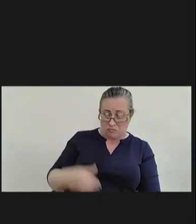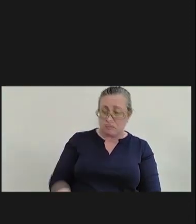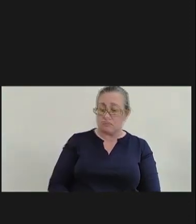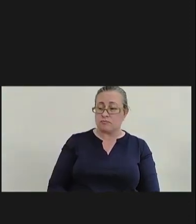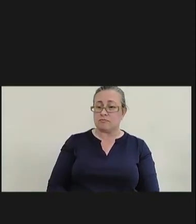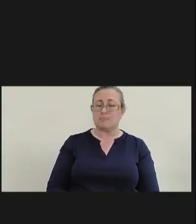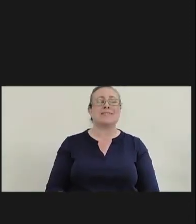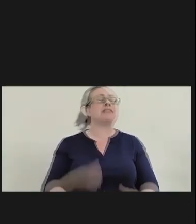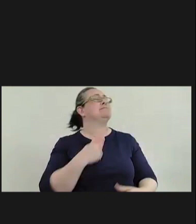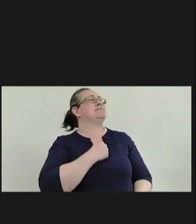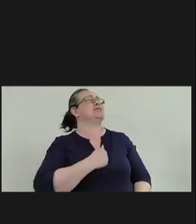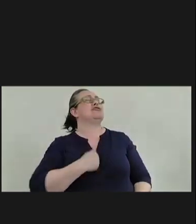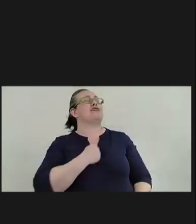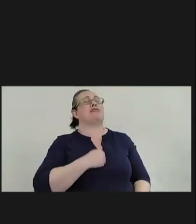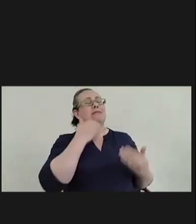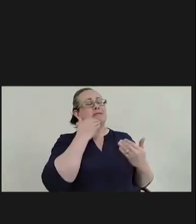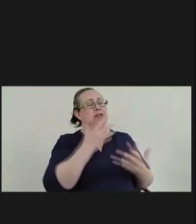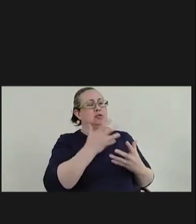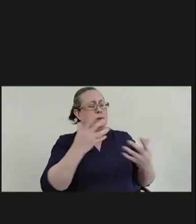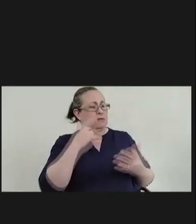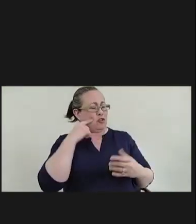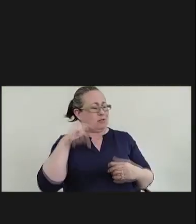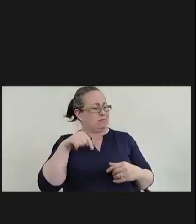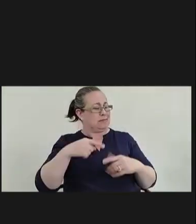Stephen Rinderknecht: I'm sorry. Thanks much for the discussions. I enjoyed listening to